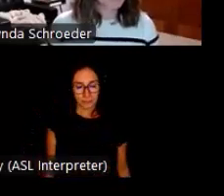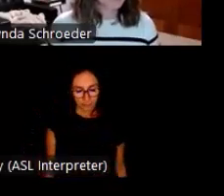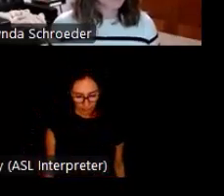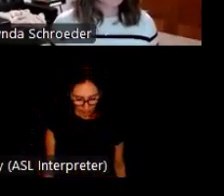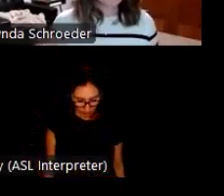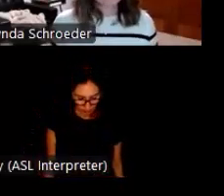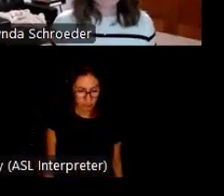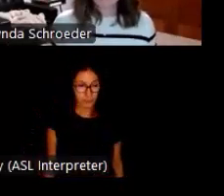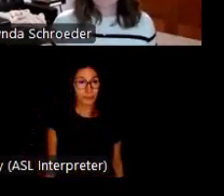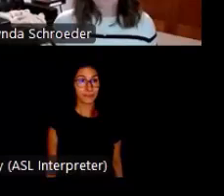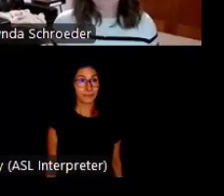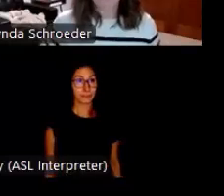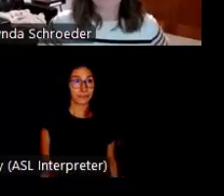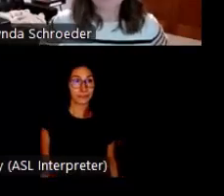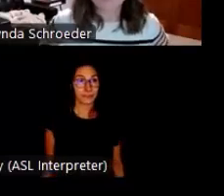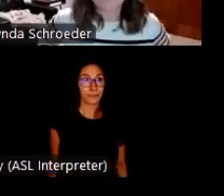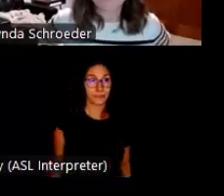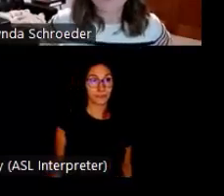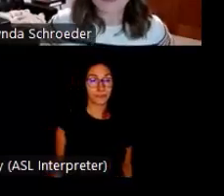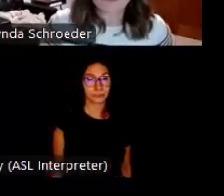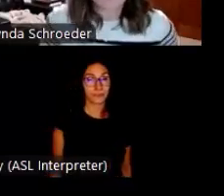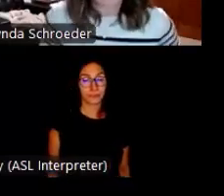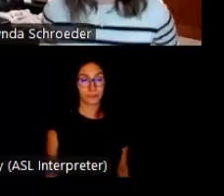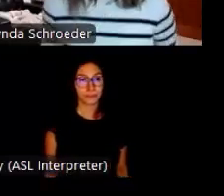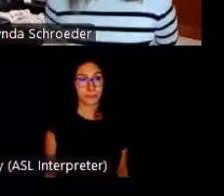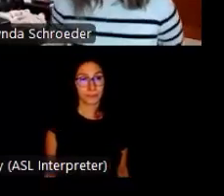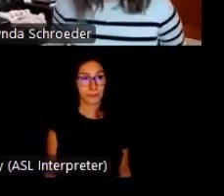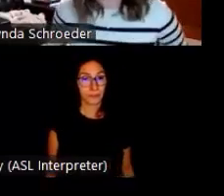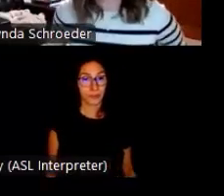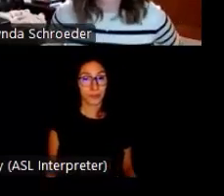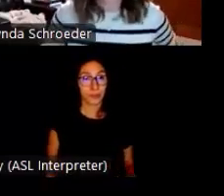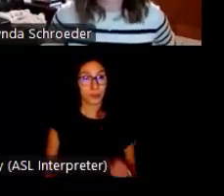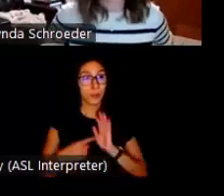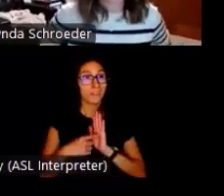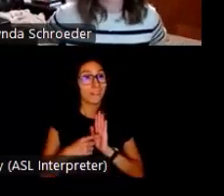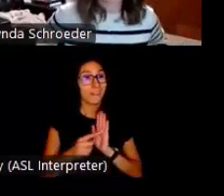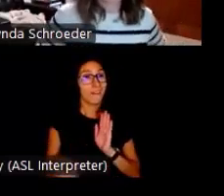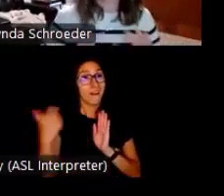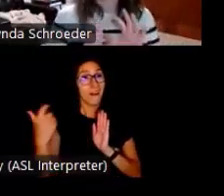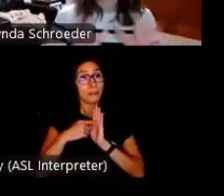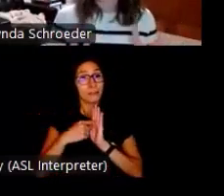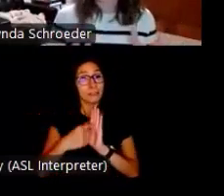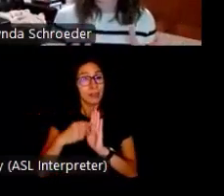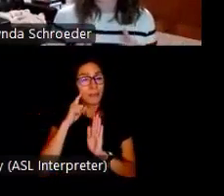So let me share another example of a research project that we engaged in that was at a much more micro level.